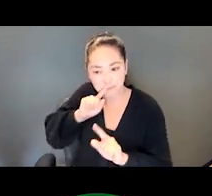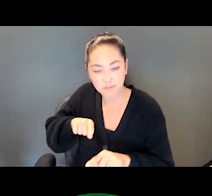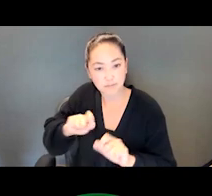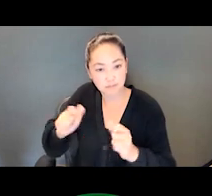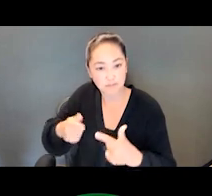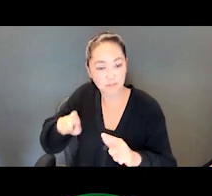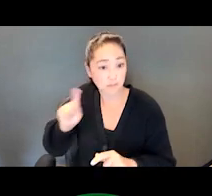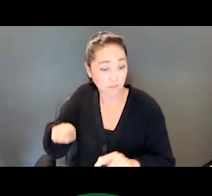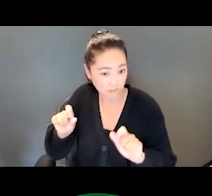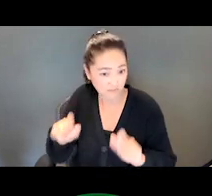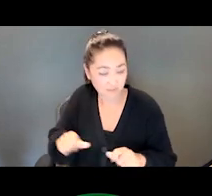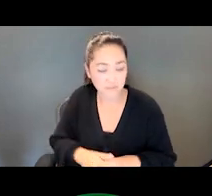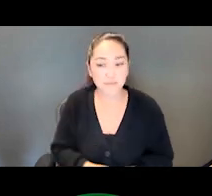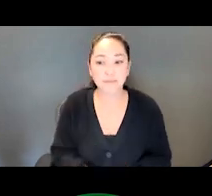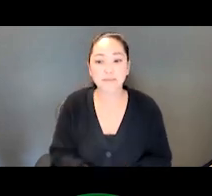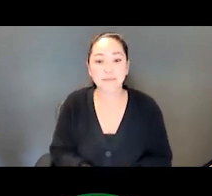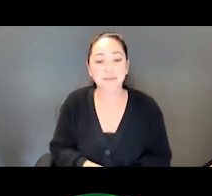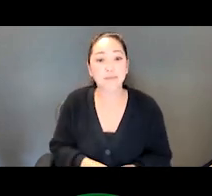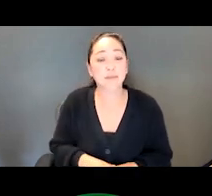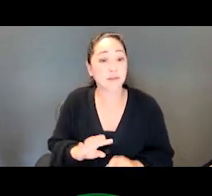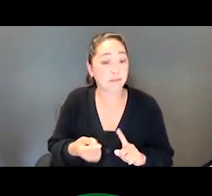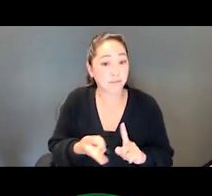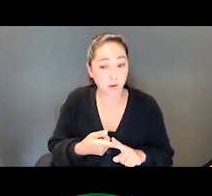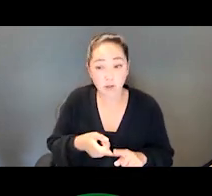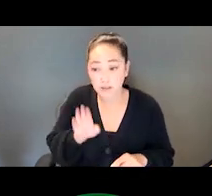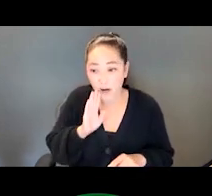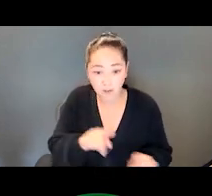a look and read some audience questions or comments.